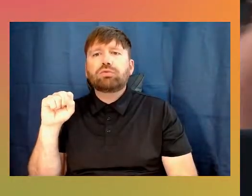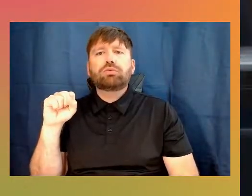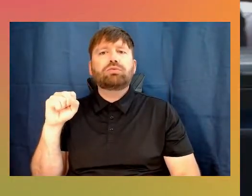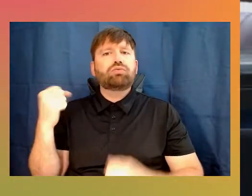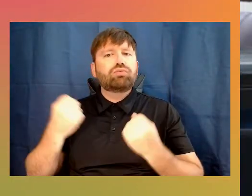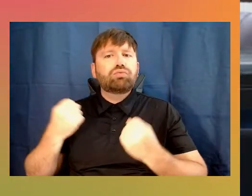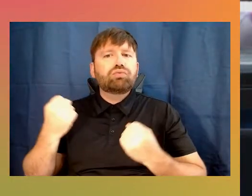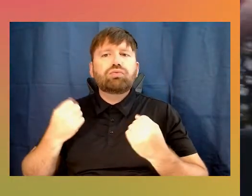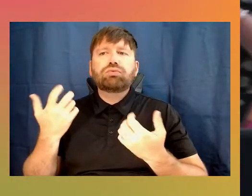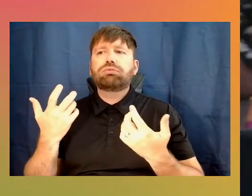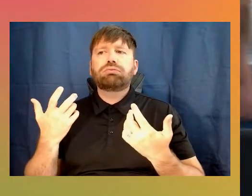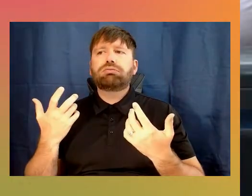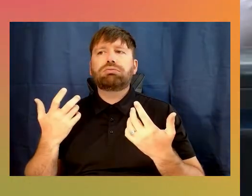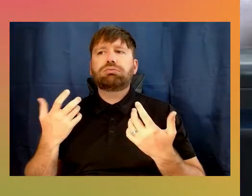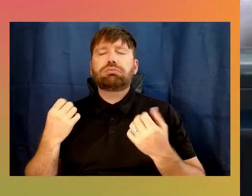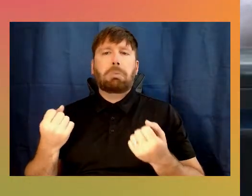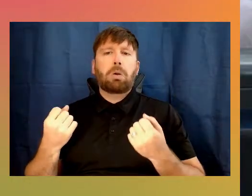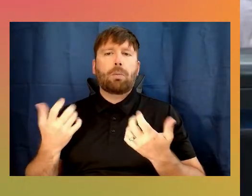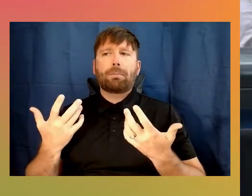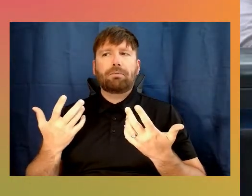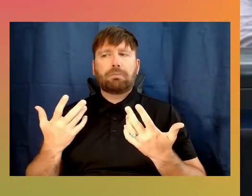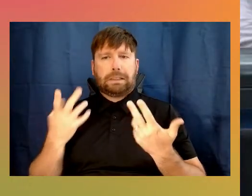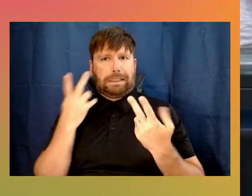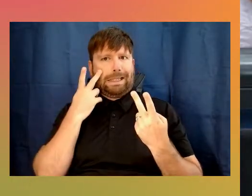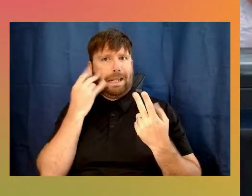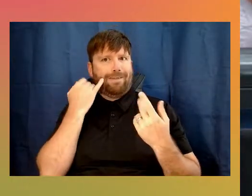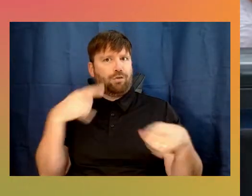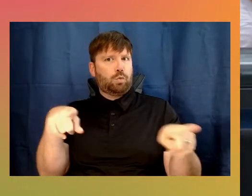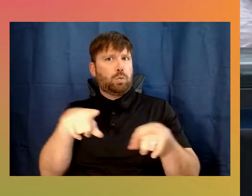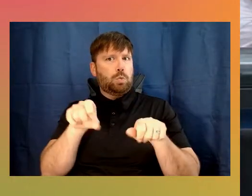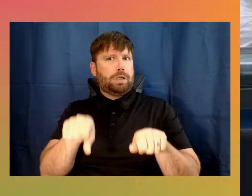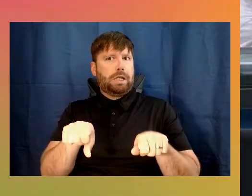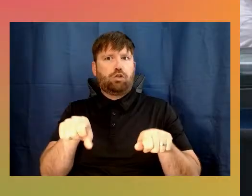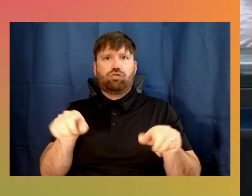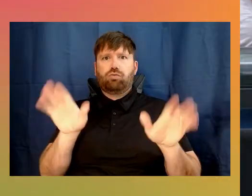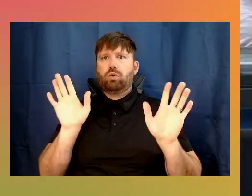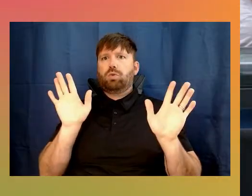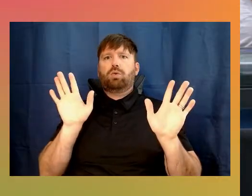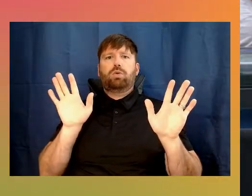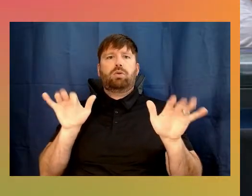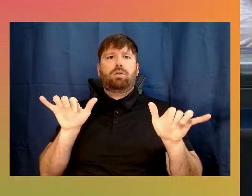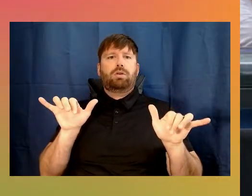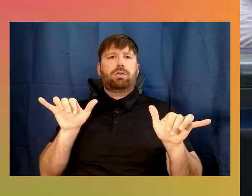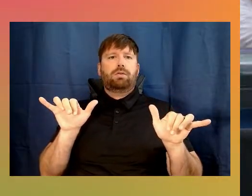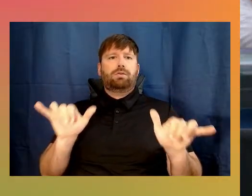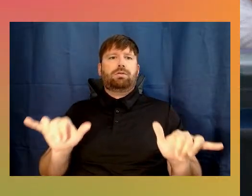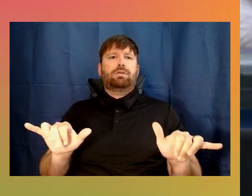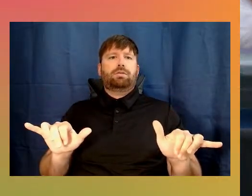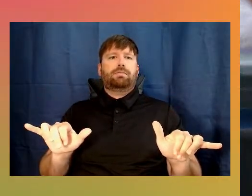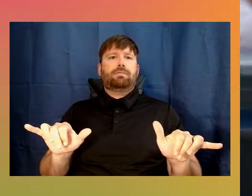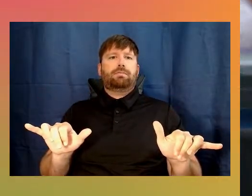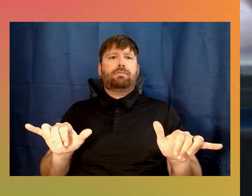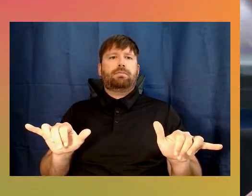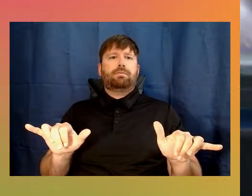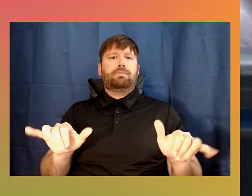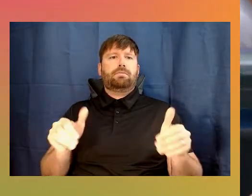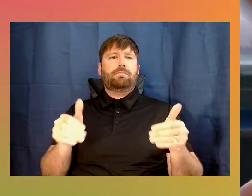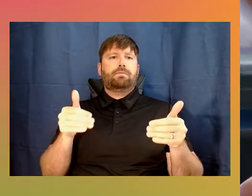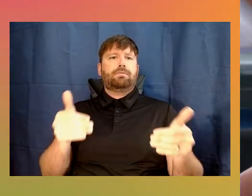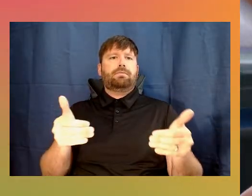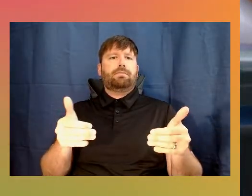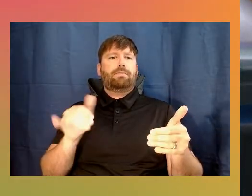MOVING ALL AROUND US, CARS, ALL